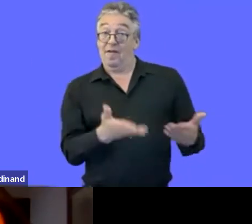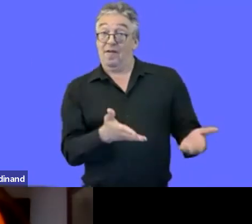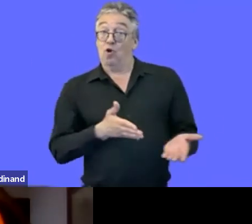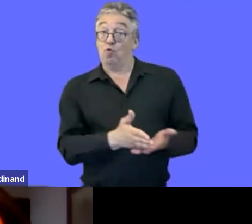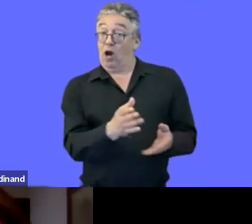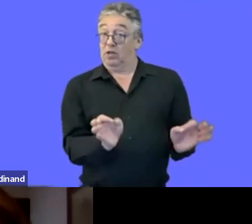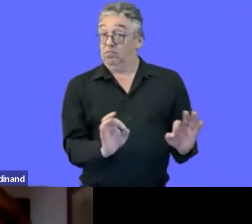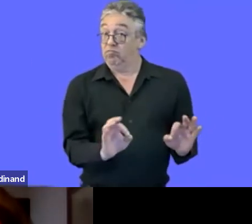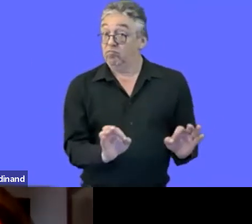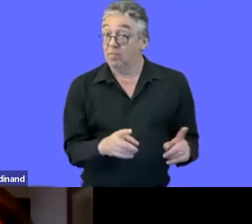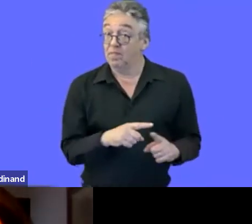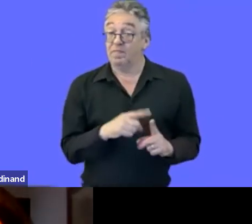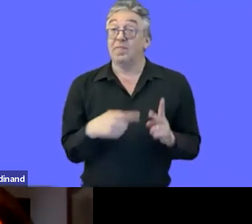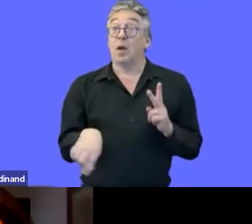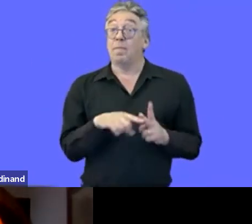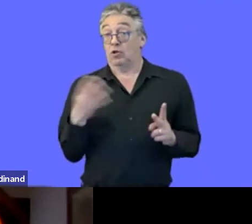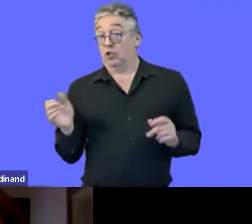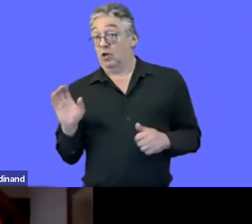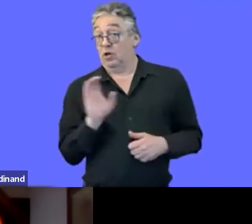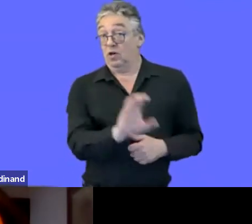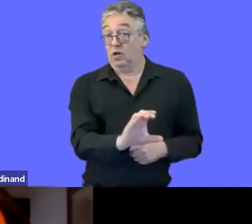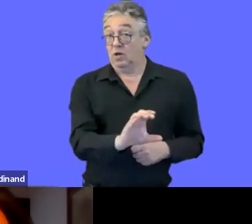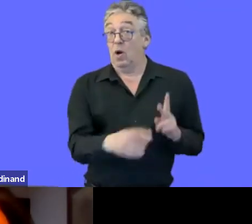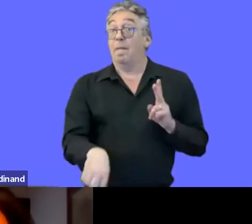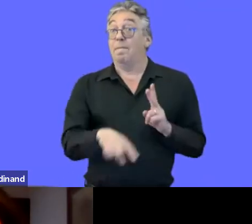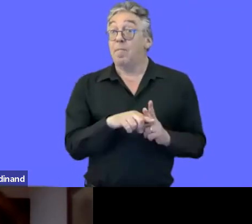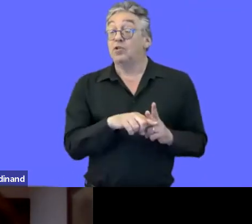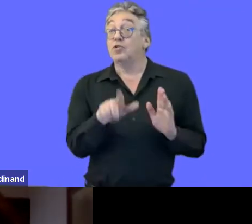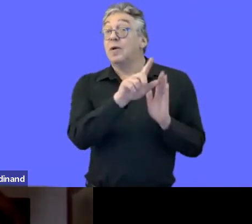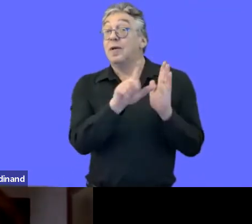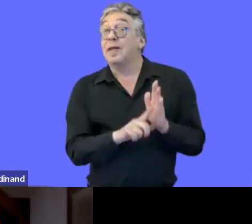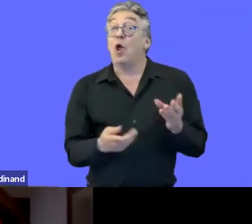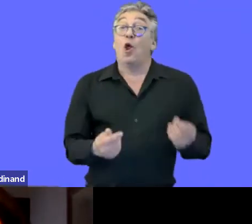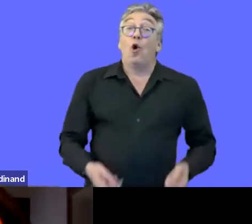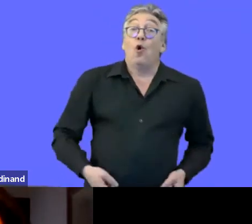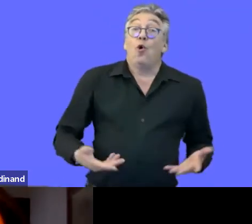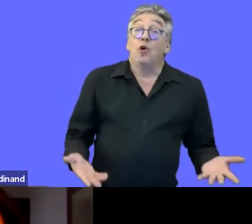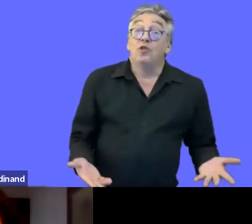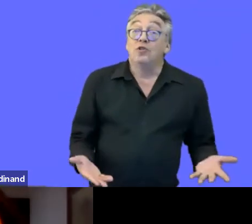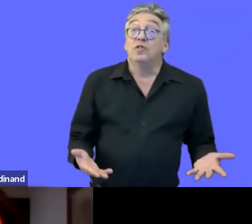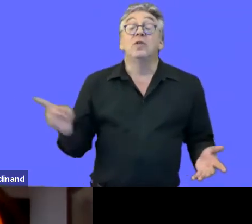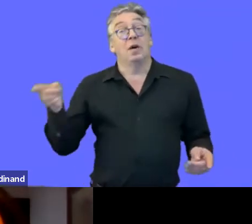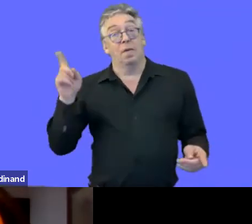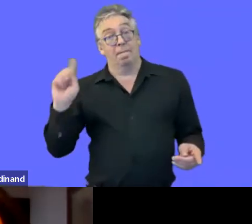and reimburse her legal costs and systematically, the CEDAW committee asked that the state remedy